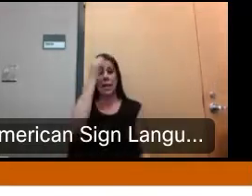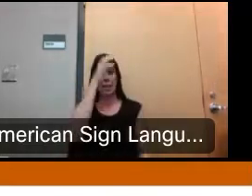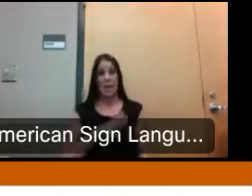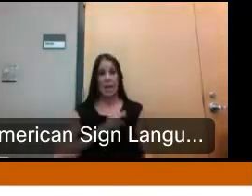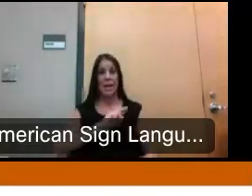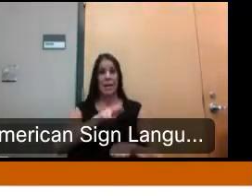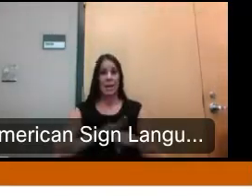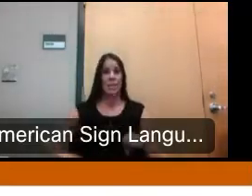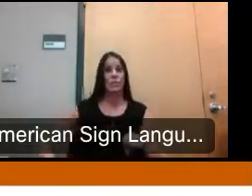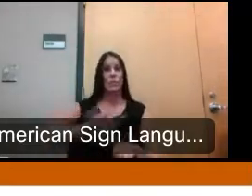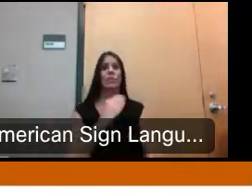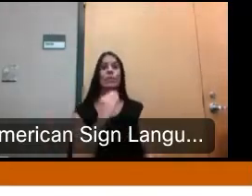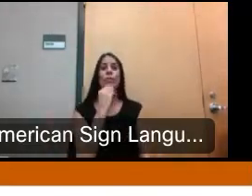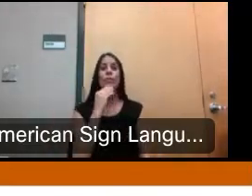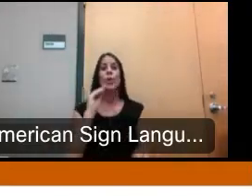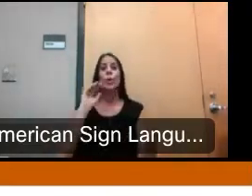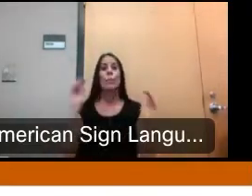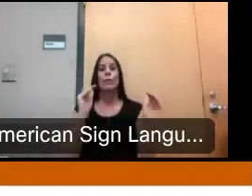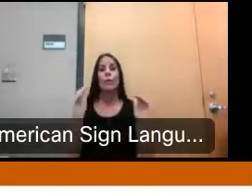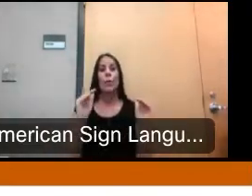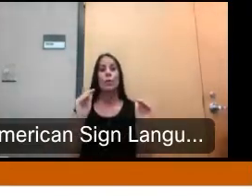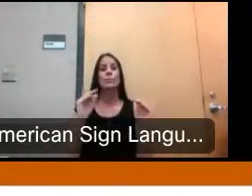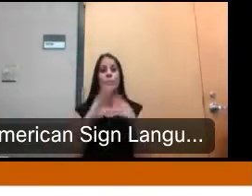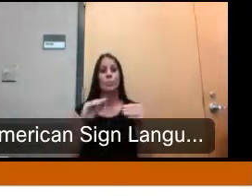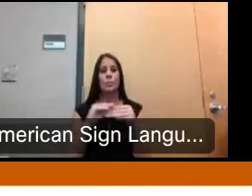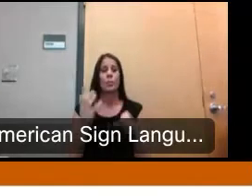The food metaphor wins, like, 60, 40 and 70, 30.